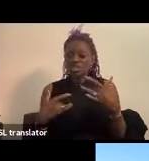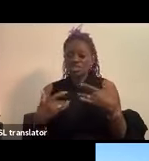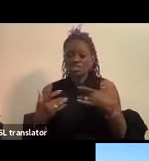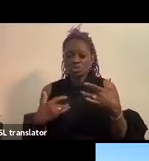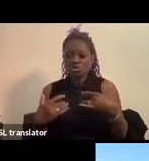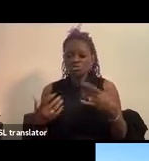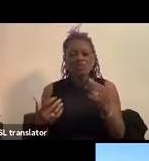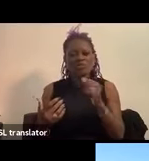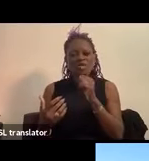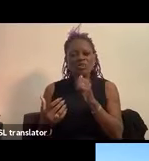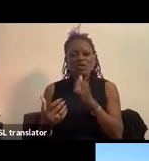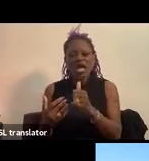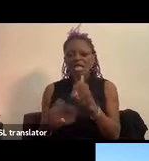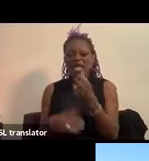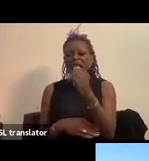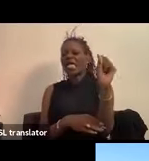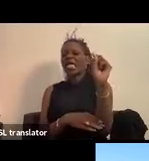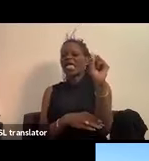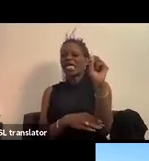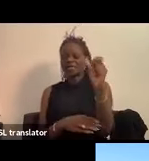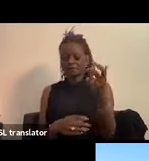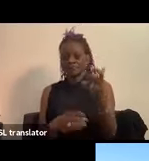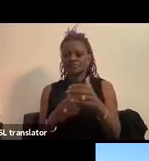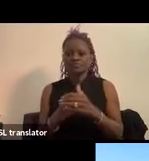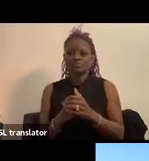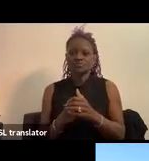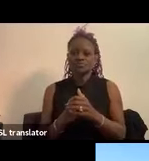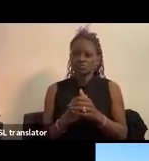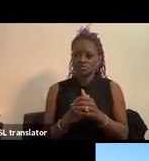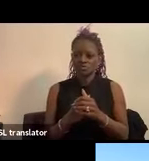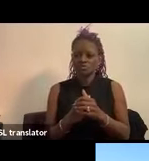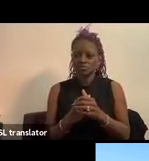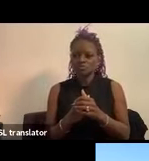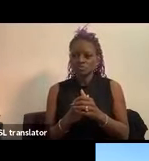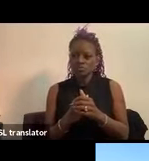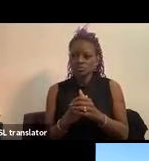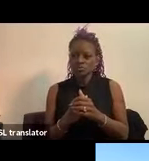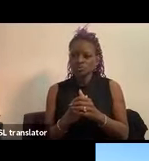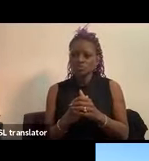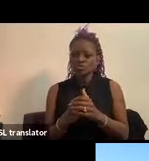So the message will be giving in to letter system is that we're so fortunate to have